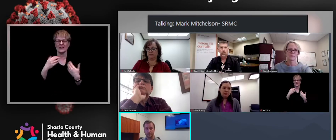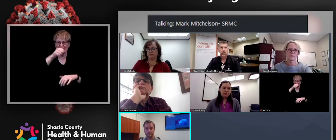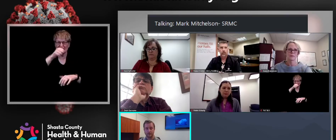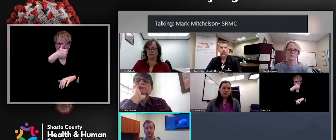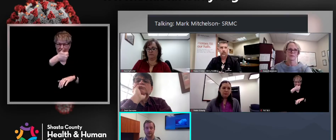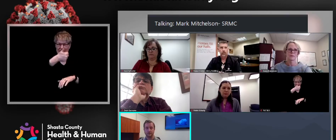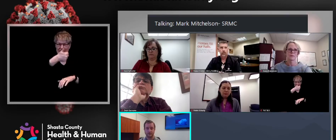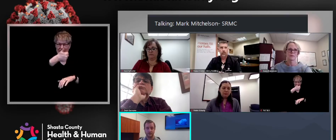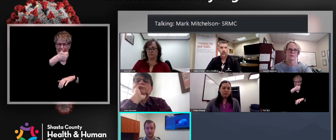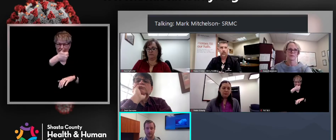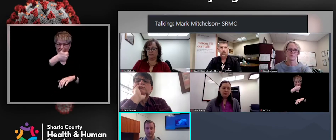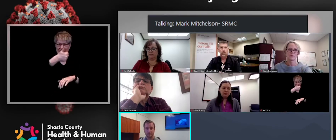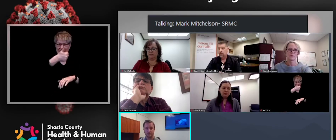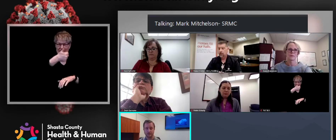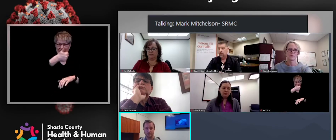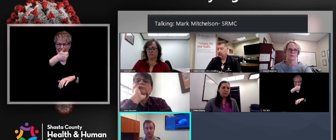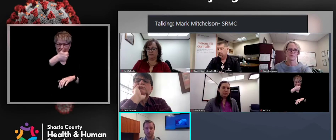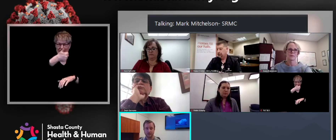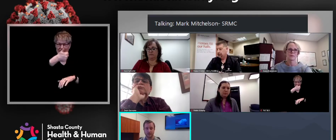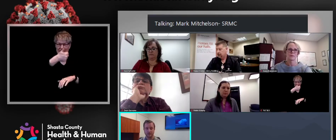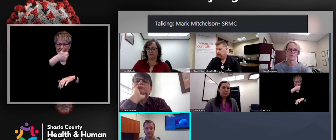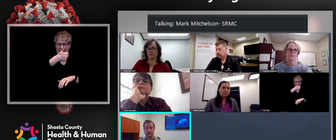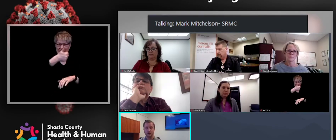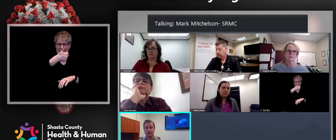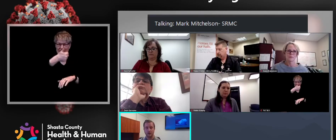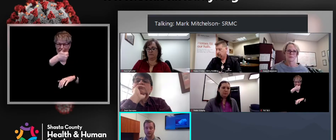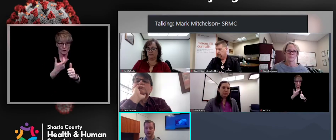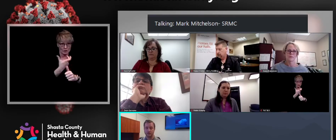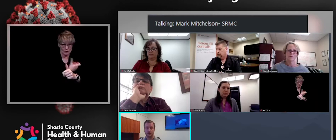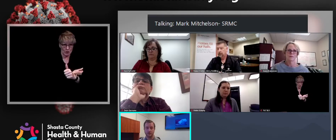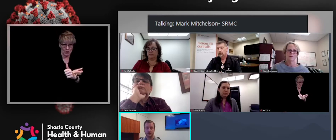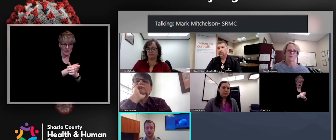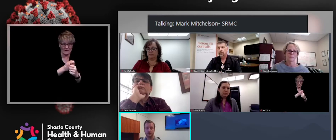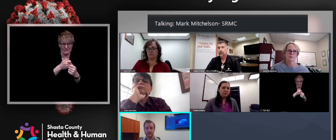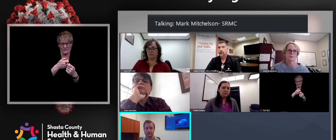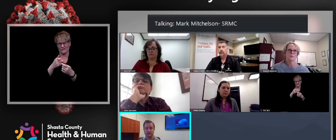through initial Pfizer injection with us a couple of weeks ago. All next week will be just